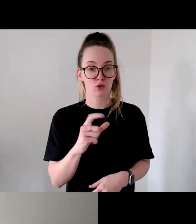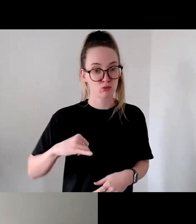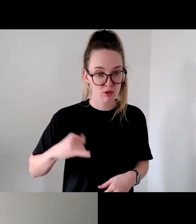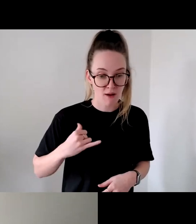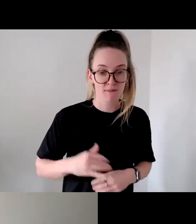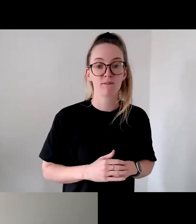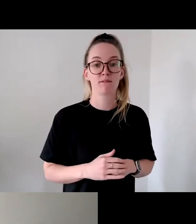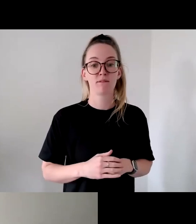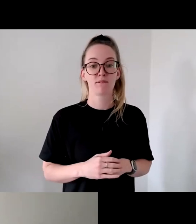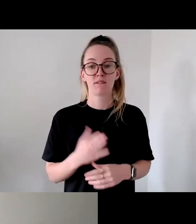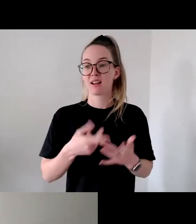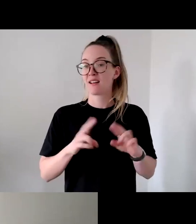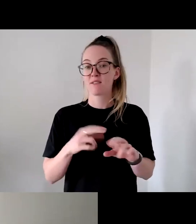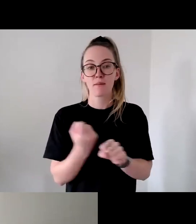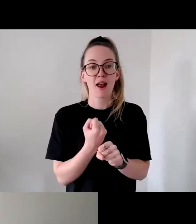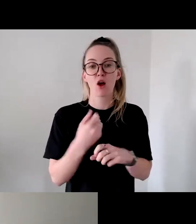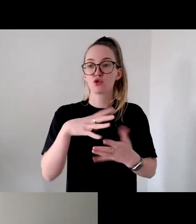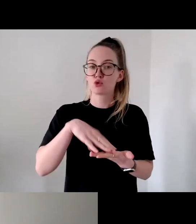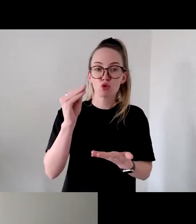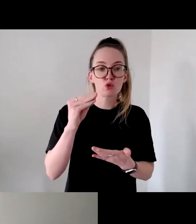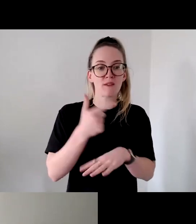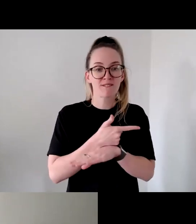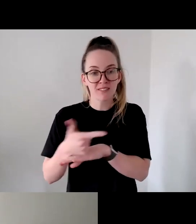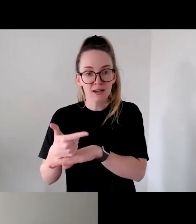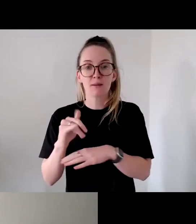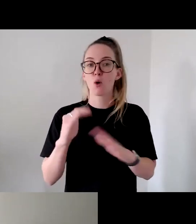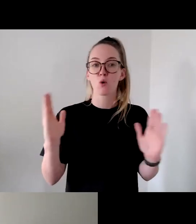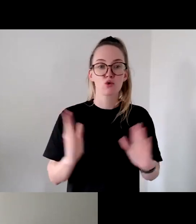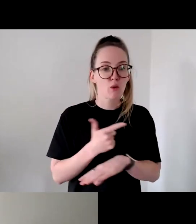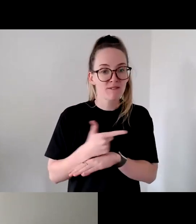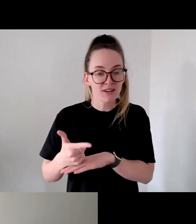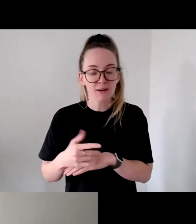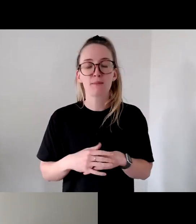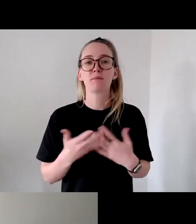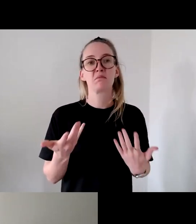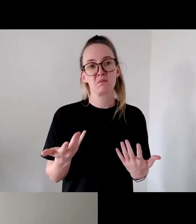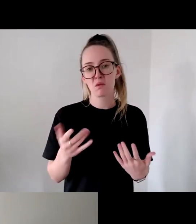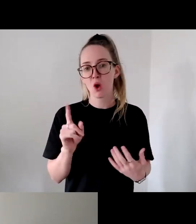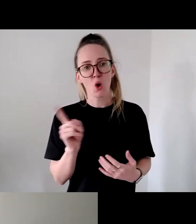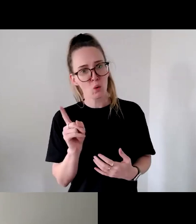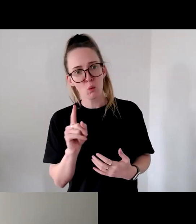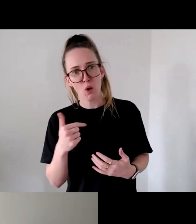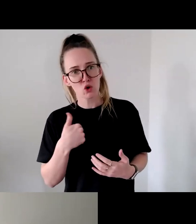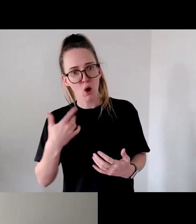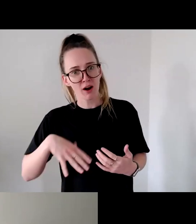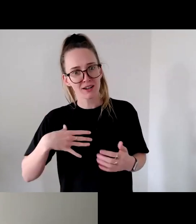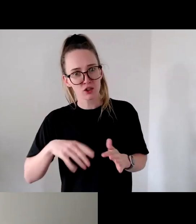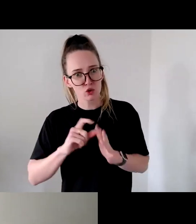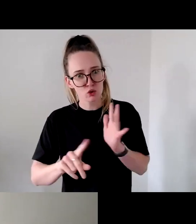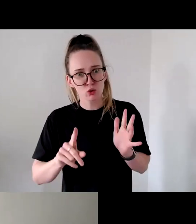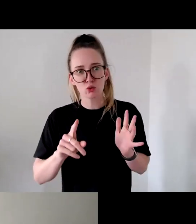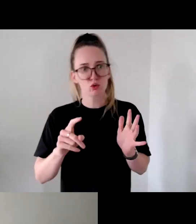or maybe a student film, for example, what do, what do I need to do to safely implement